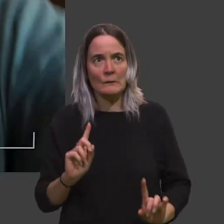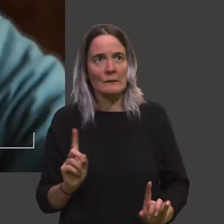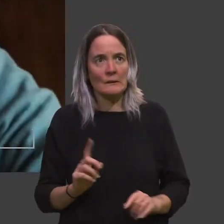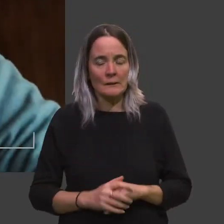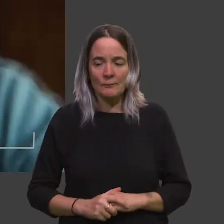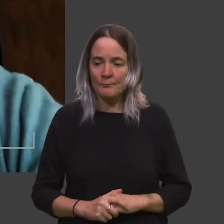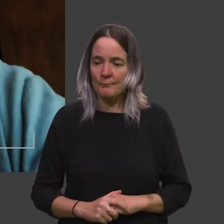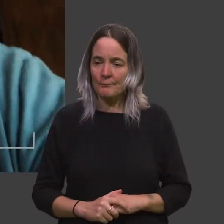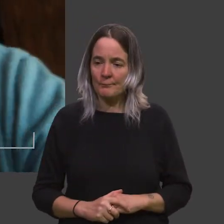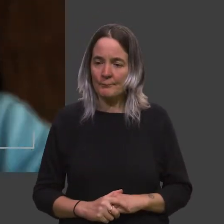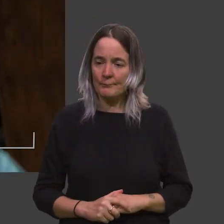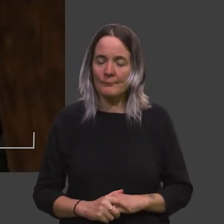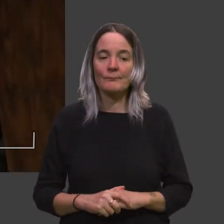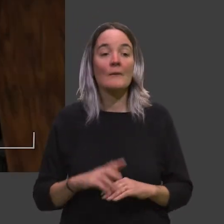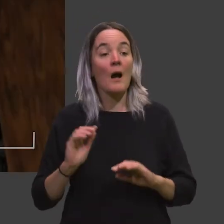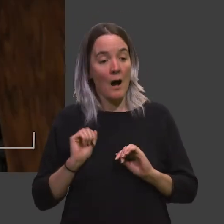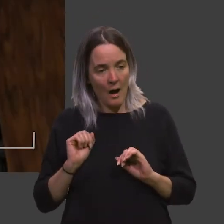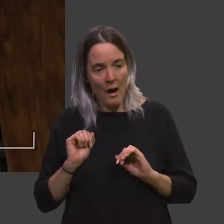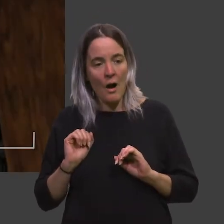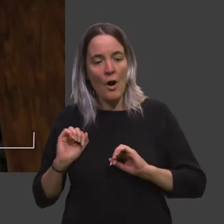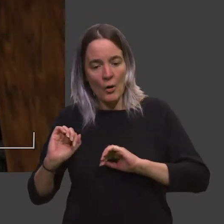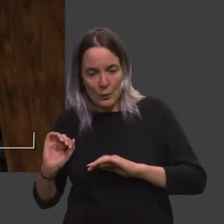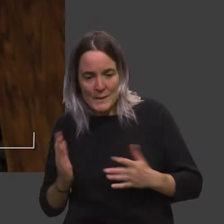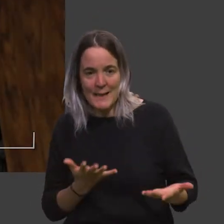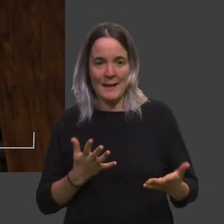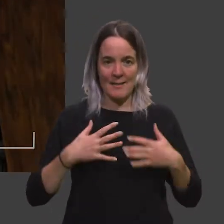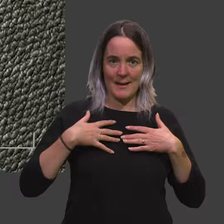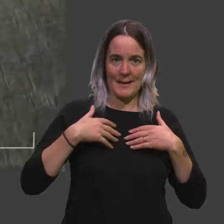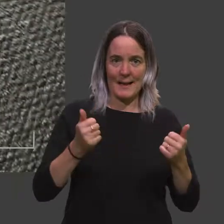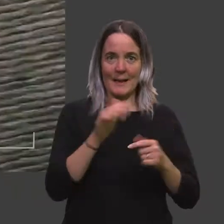National Health Service [ BLOWS A RASPBERRY ]